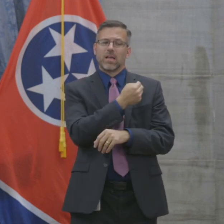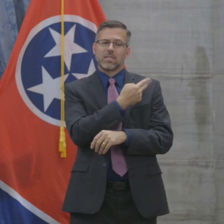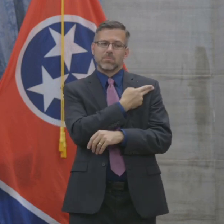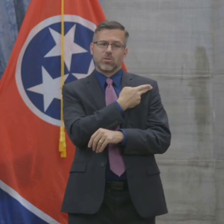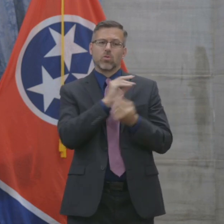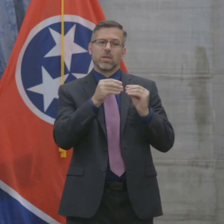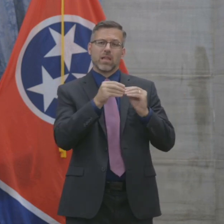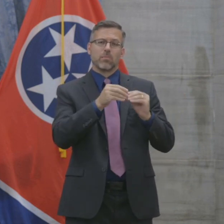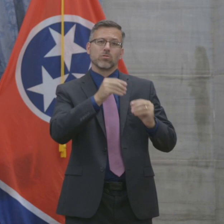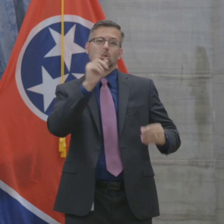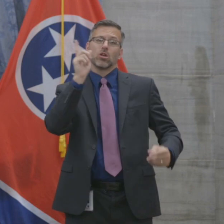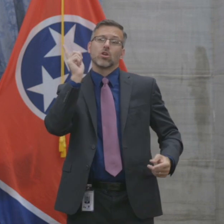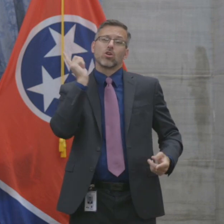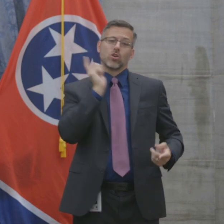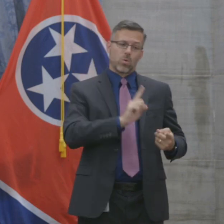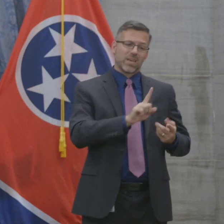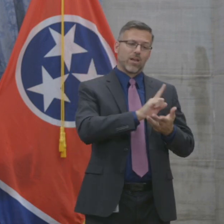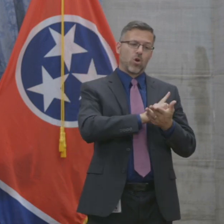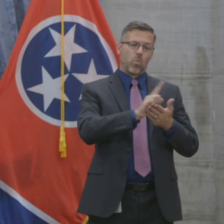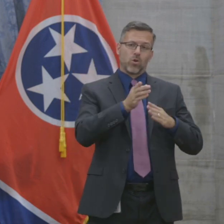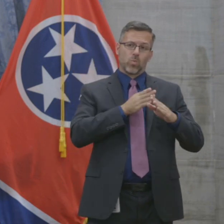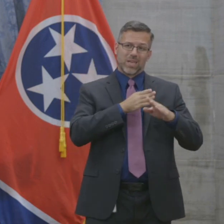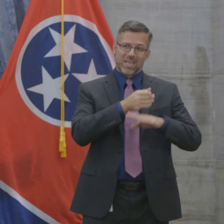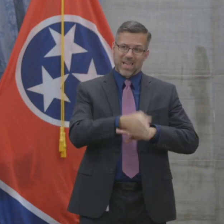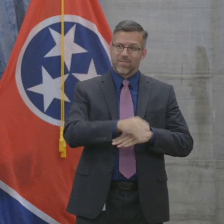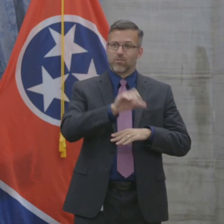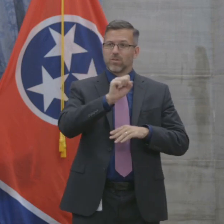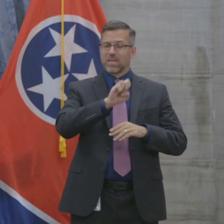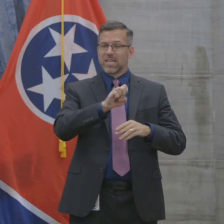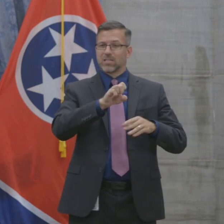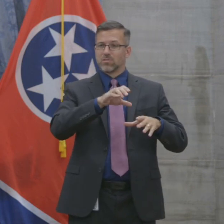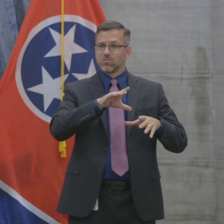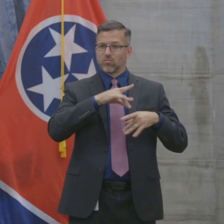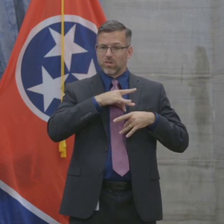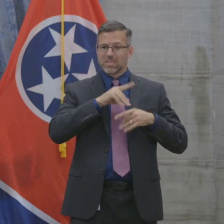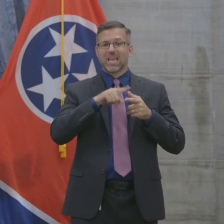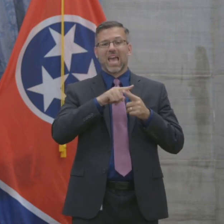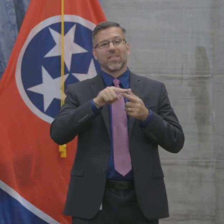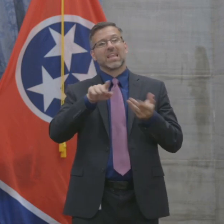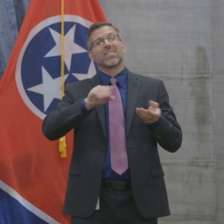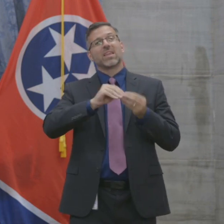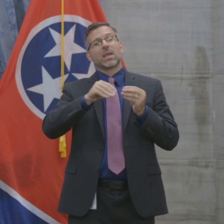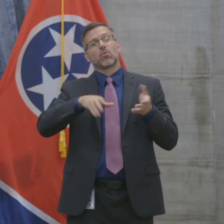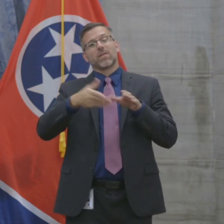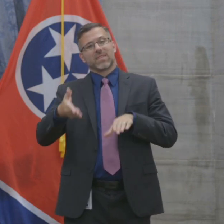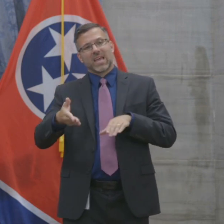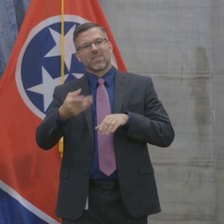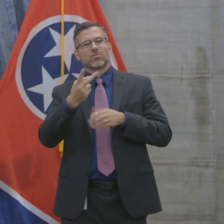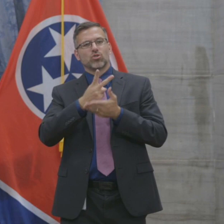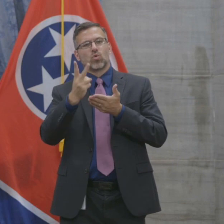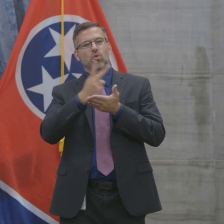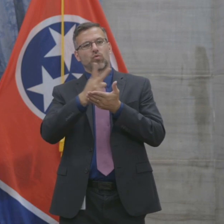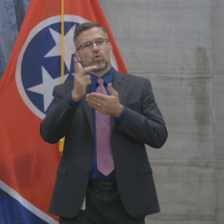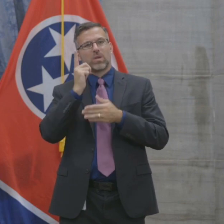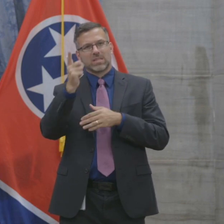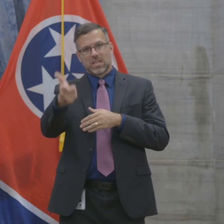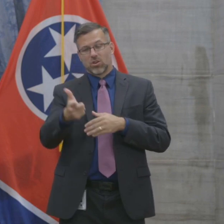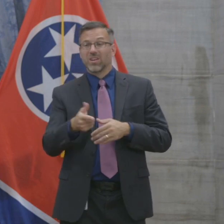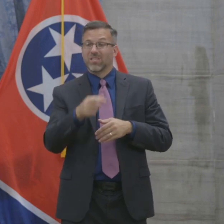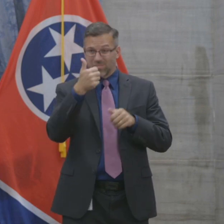to go see hospitalizations stabilize in those areas. Again, same trend we're seeing nationally, so I don't have any reason to believe that those won't be in the decline in the